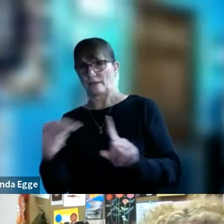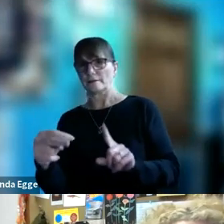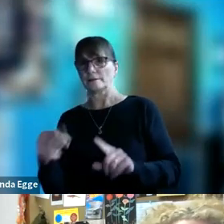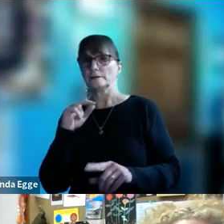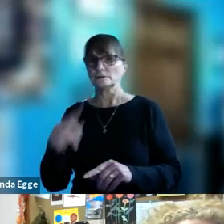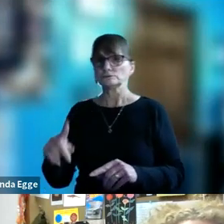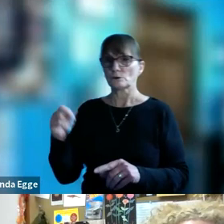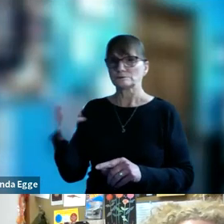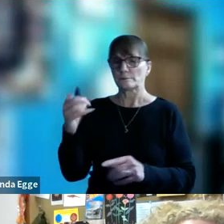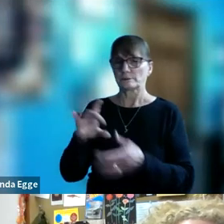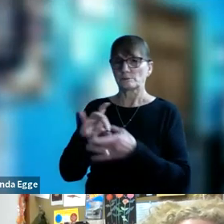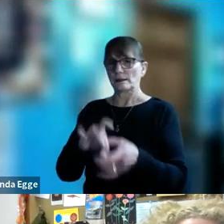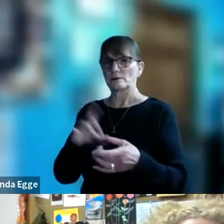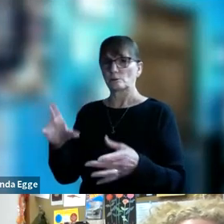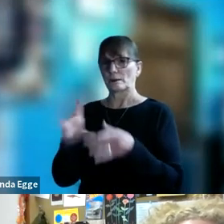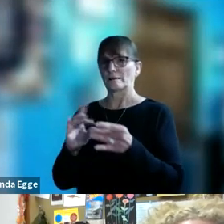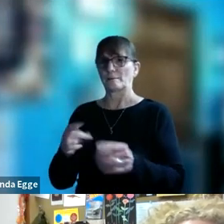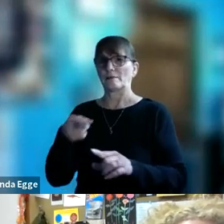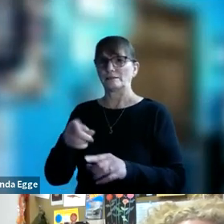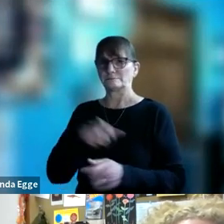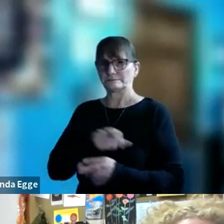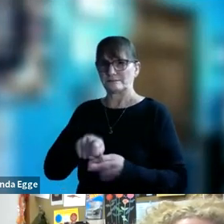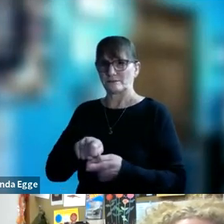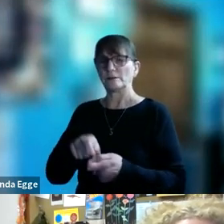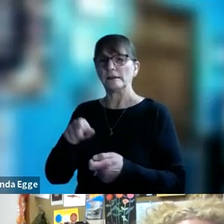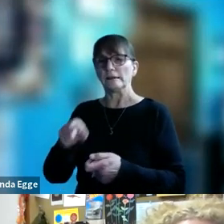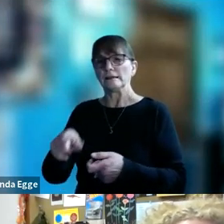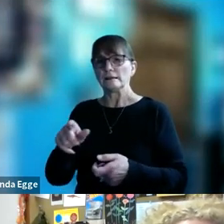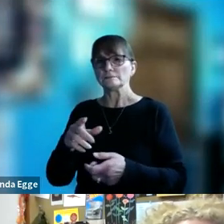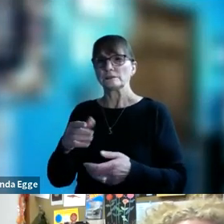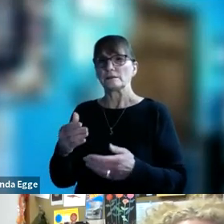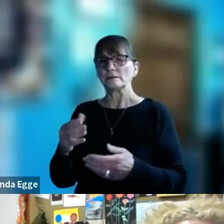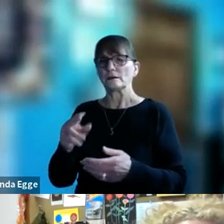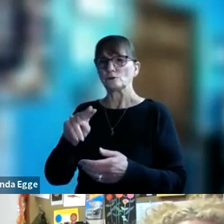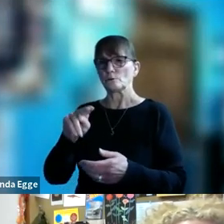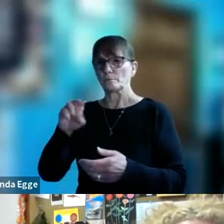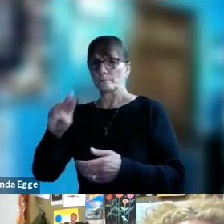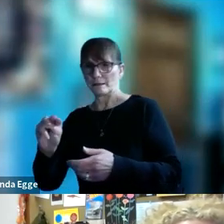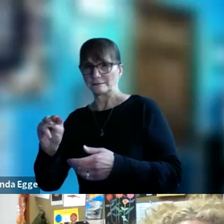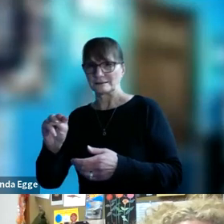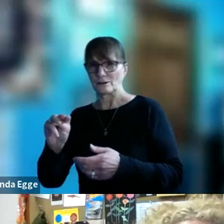when I was asked to comment on this specifically, especially 'cause in New Mexico, it is legal.